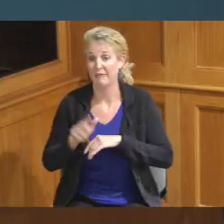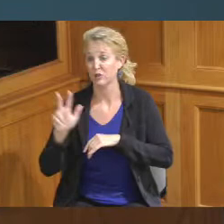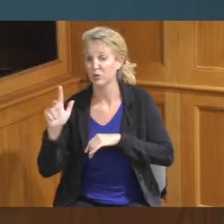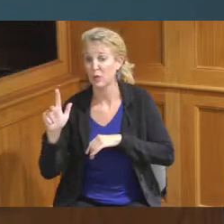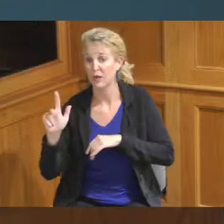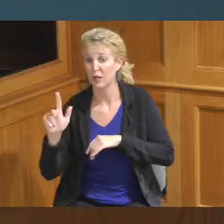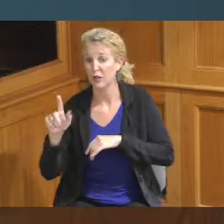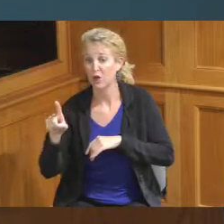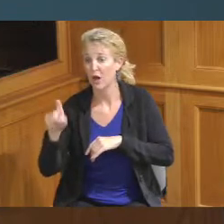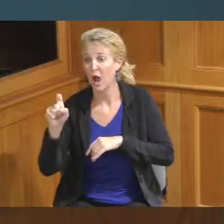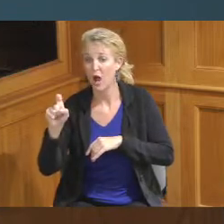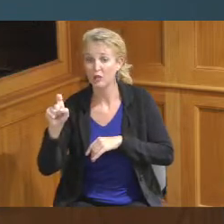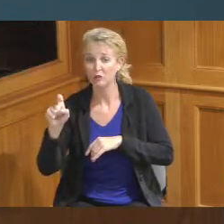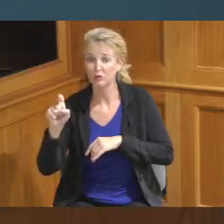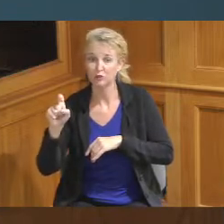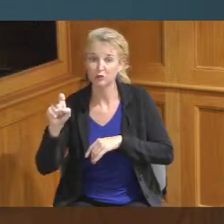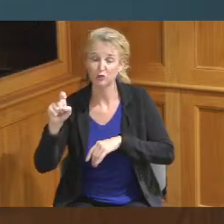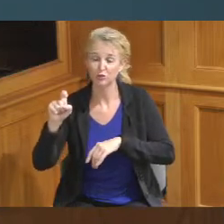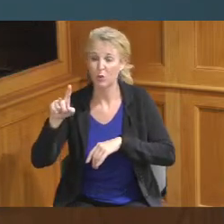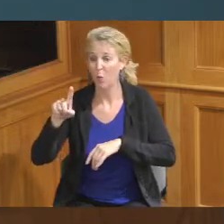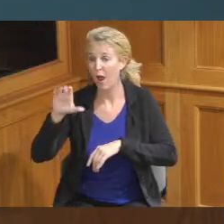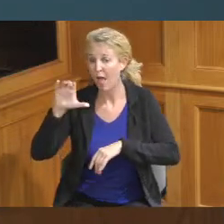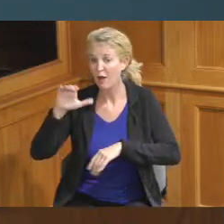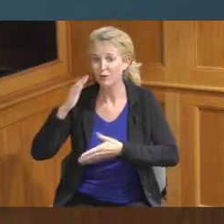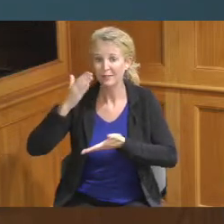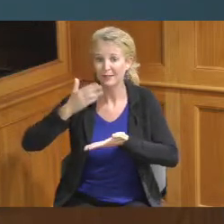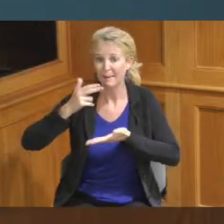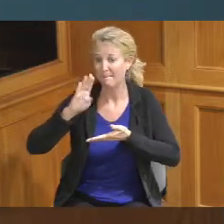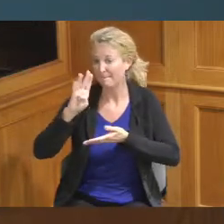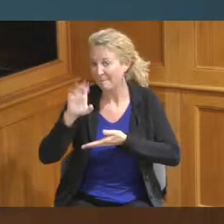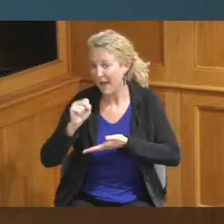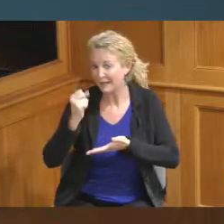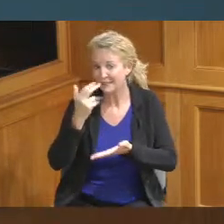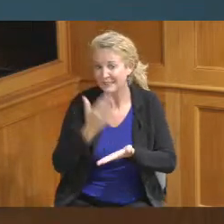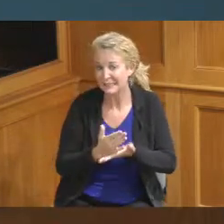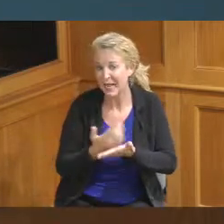100th stop or whatever I thought that's what we were going to do we had been planning and getting